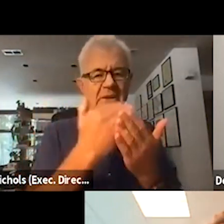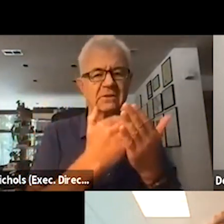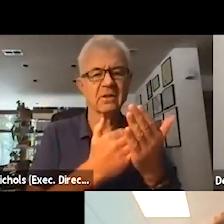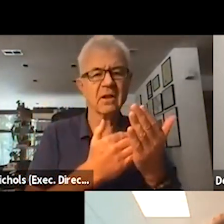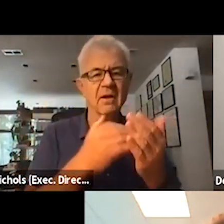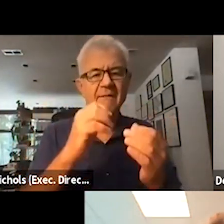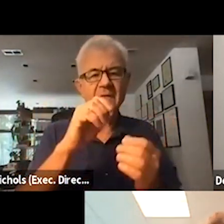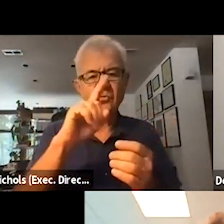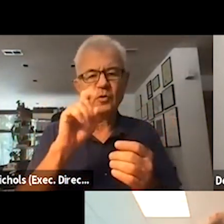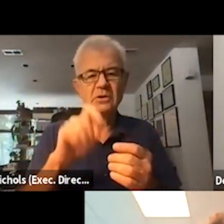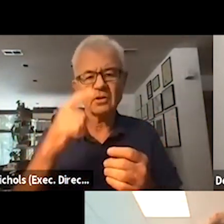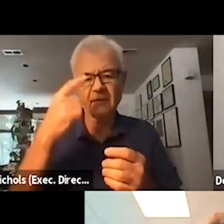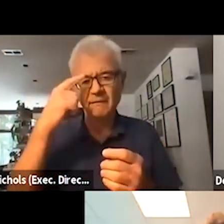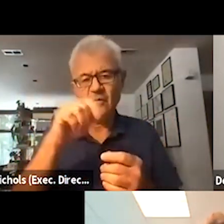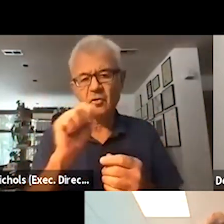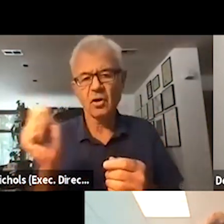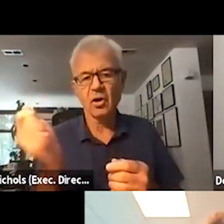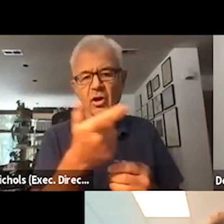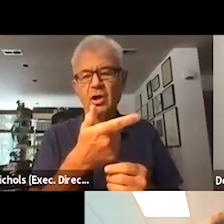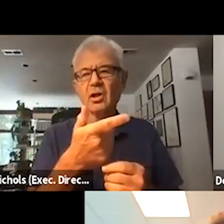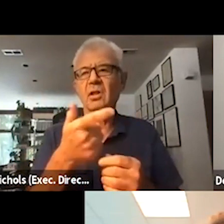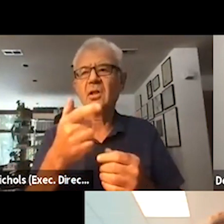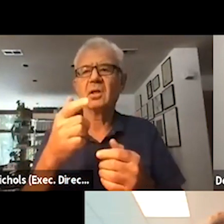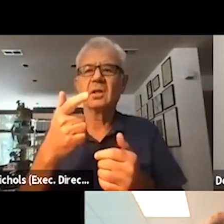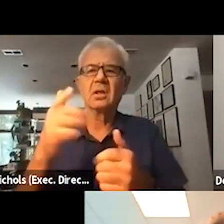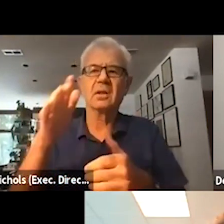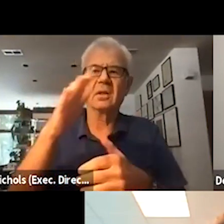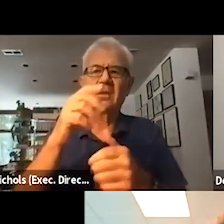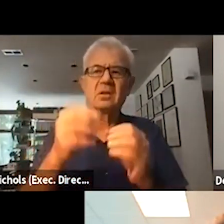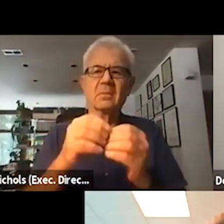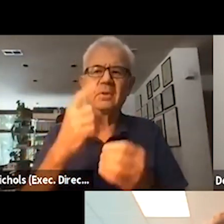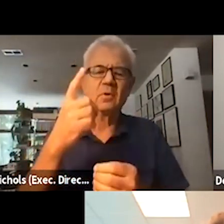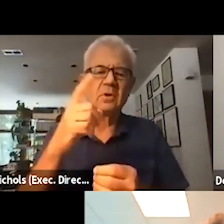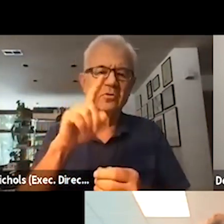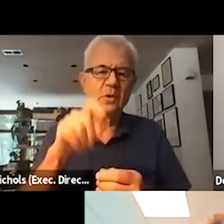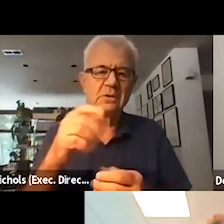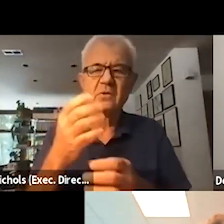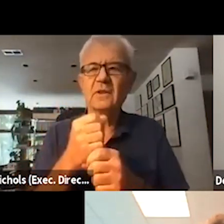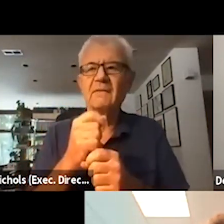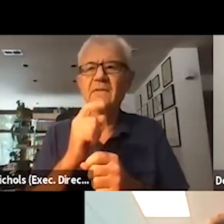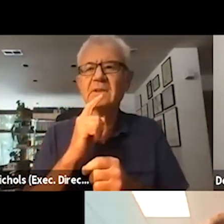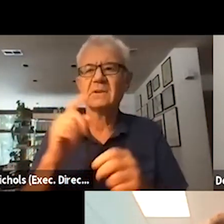So, we have a list of questions that are for you all.